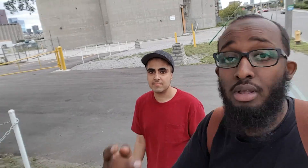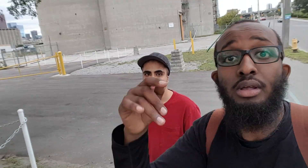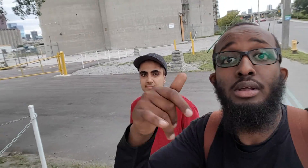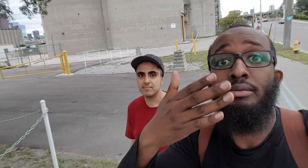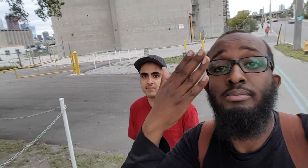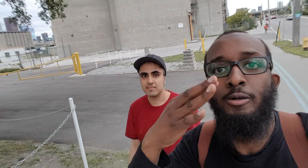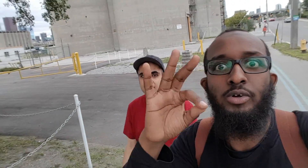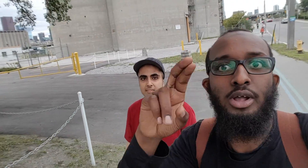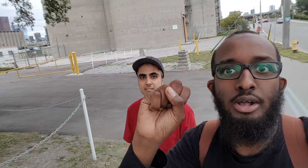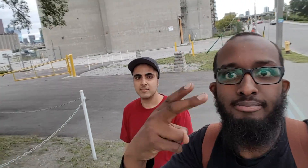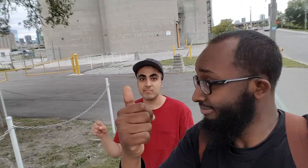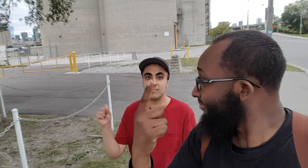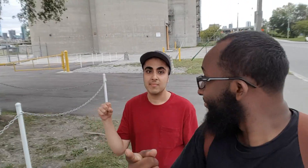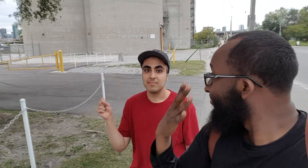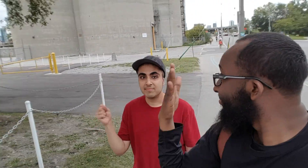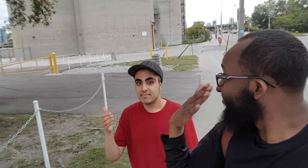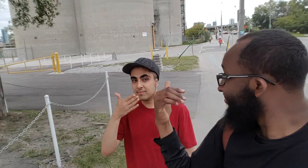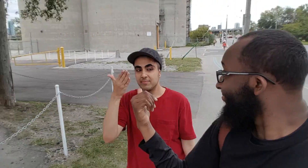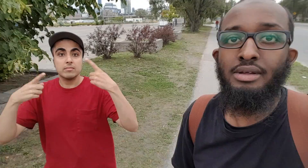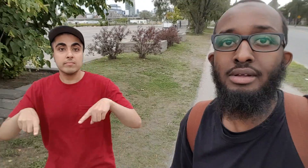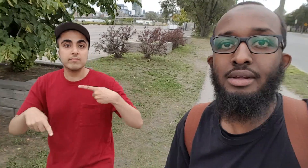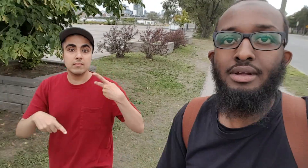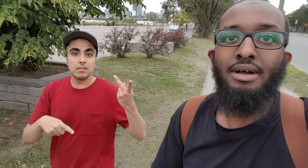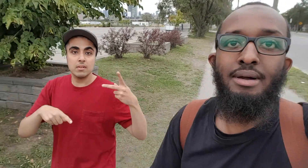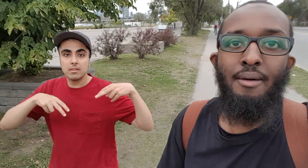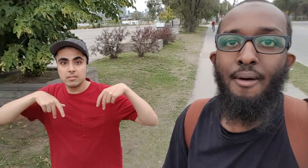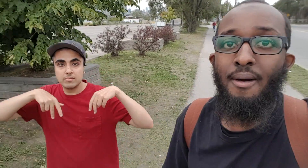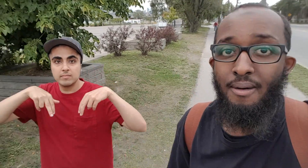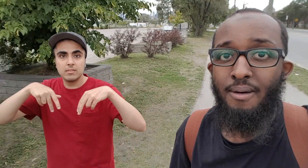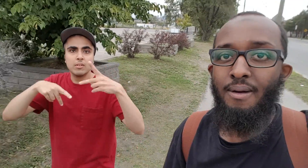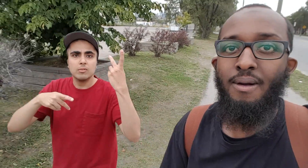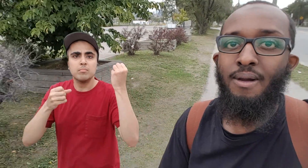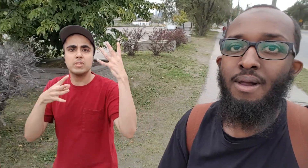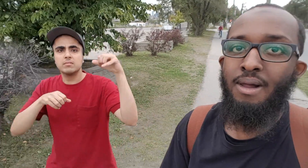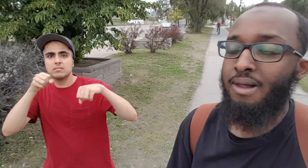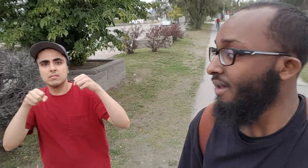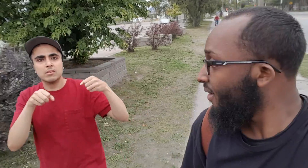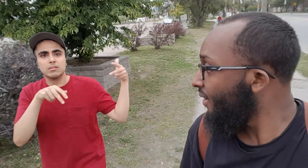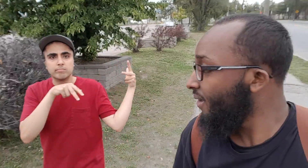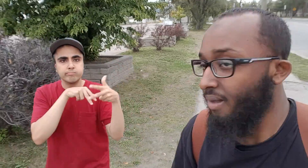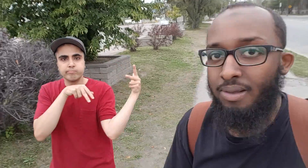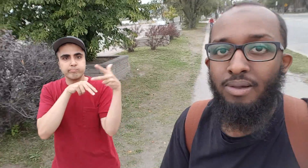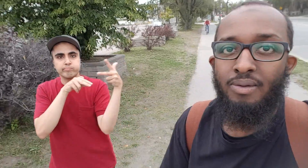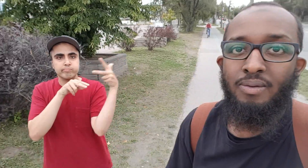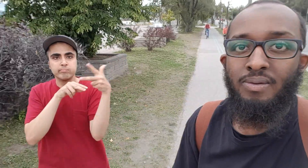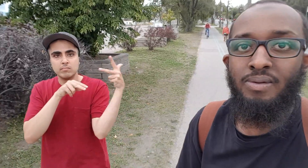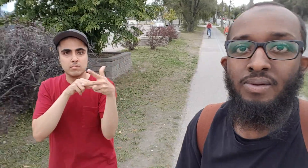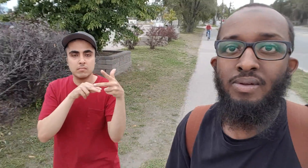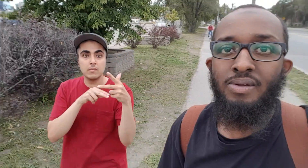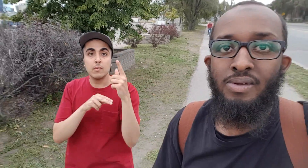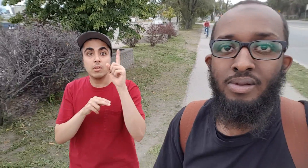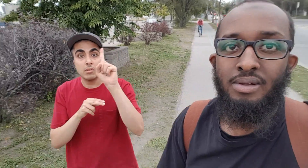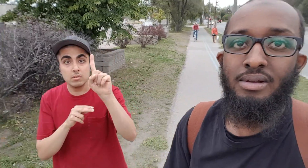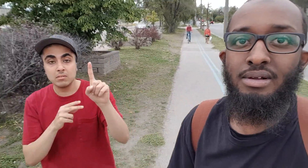The air smells so fresh. Isn't that right, Ahmed? Yes, I can smell it. There are many cyclist that pass us, as we walk But